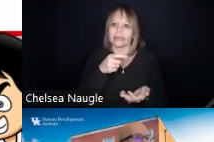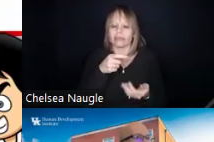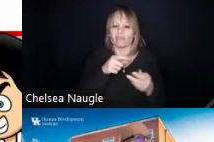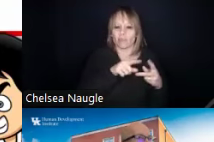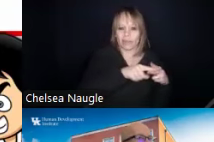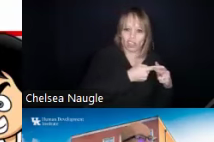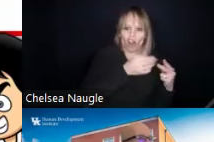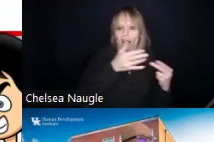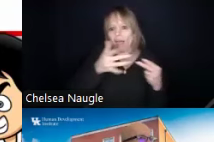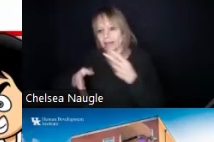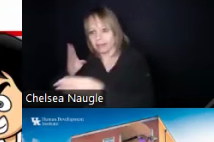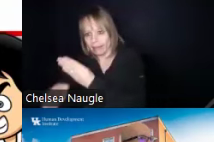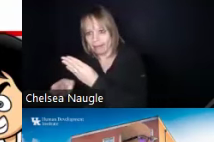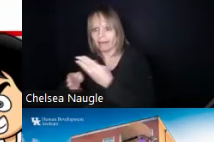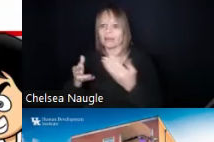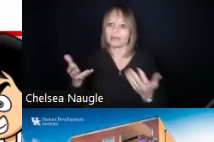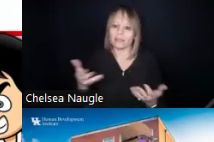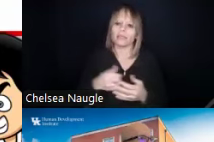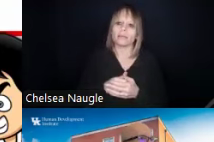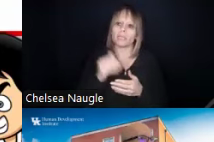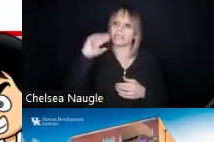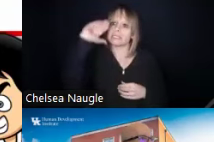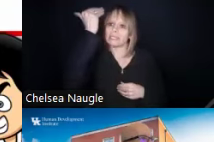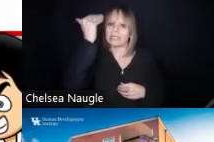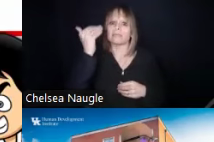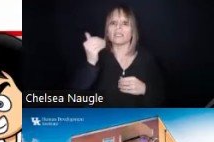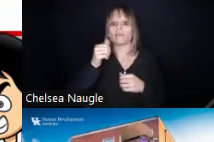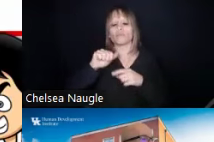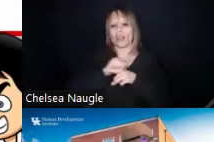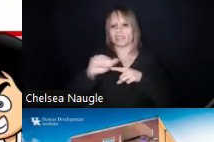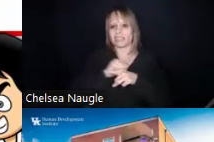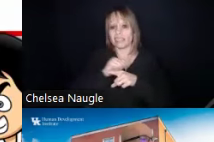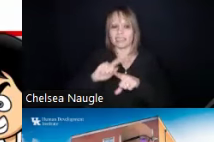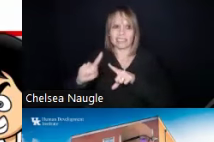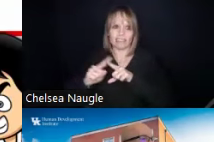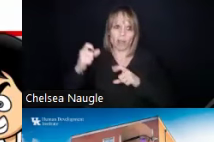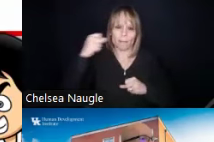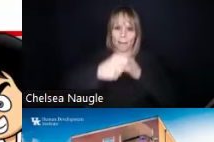future research, that practicing striking combinations, uh, actually may improve, strangely enough, fine motor